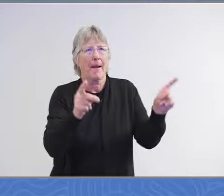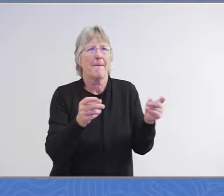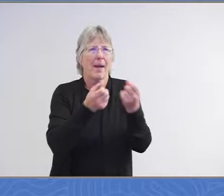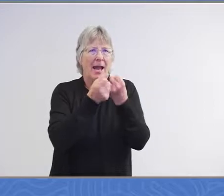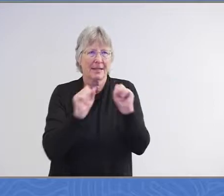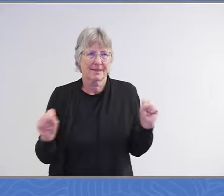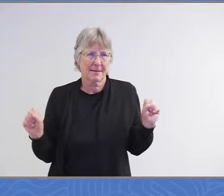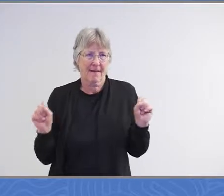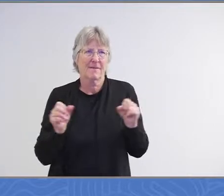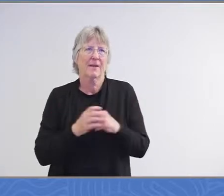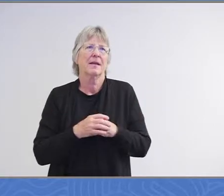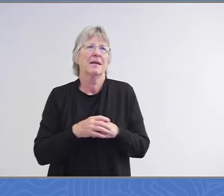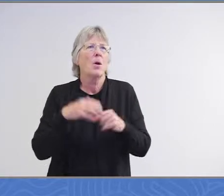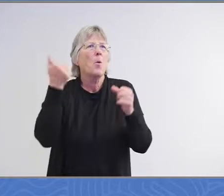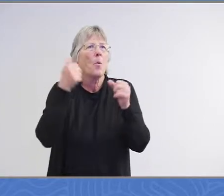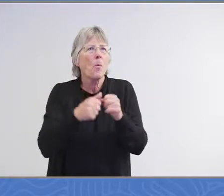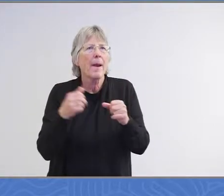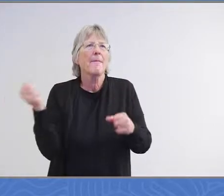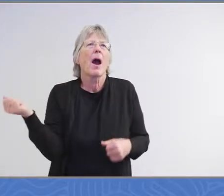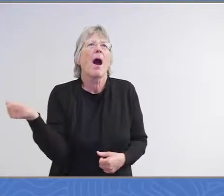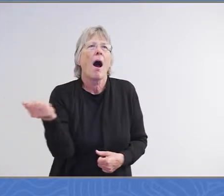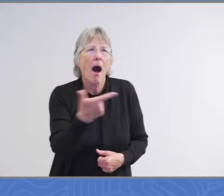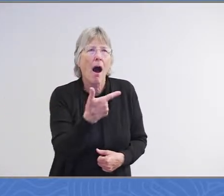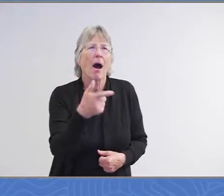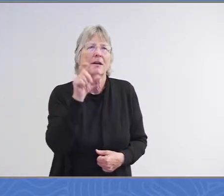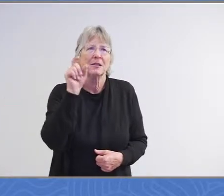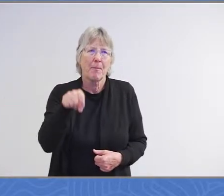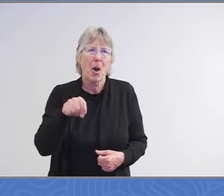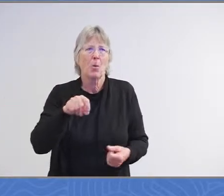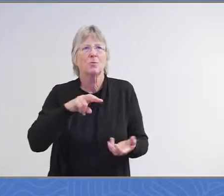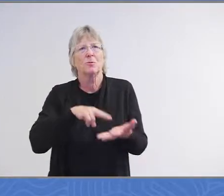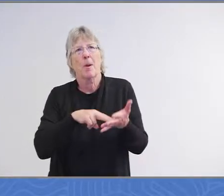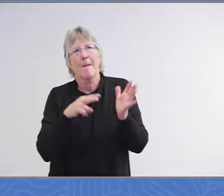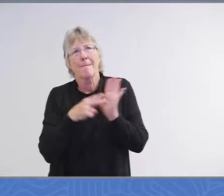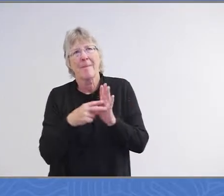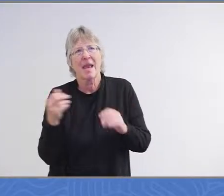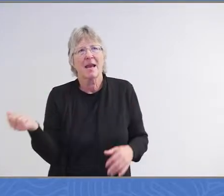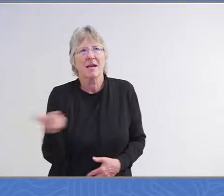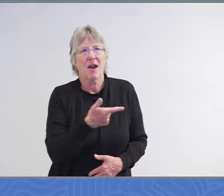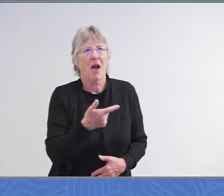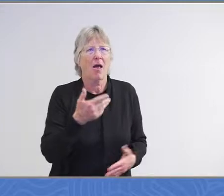remember all is supposed to mean all. Thank you for your attention to this matter.